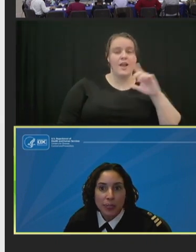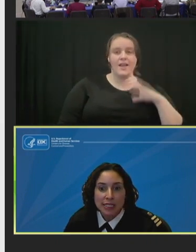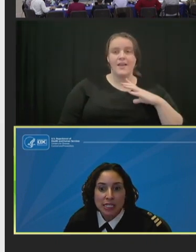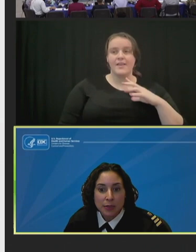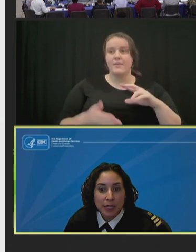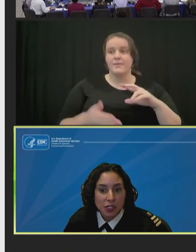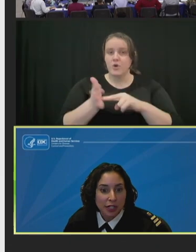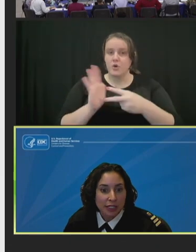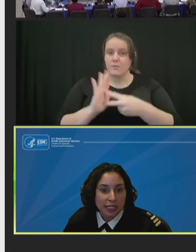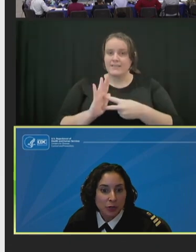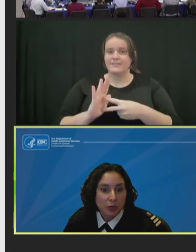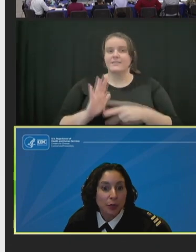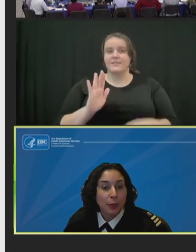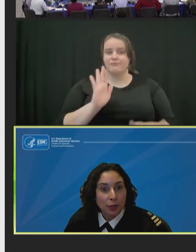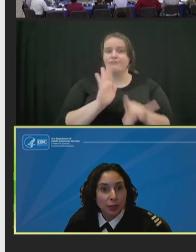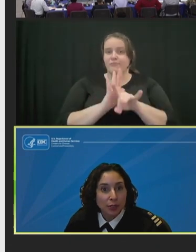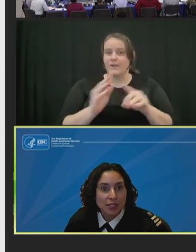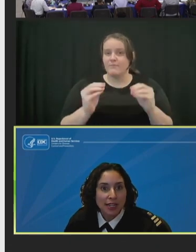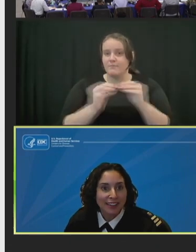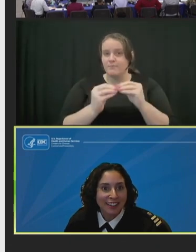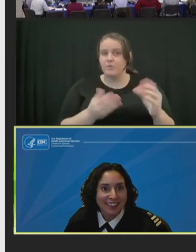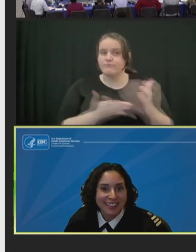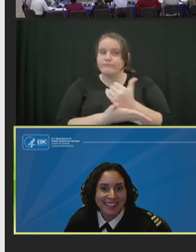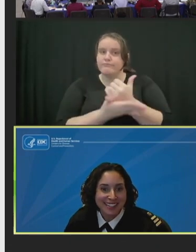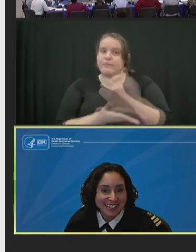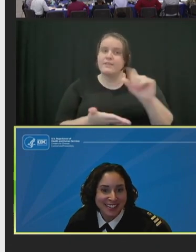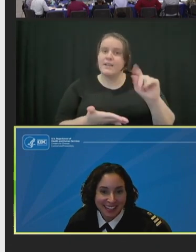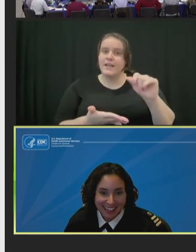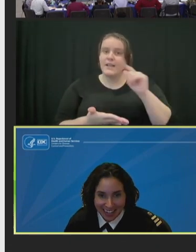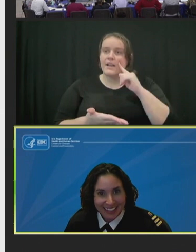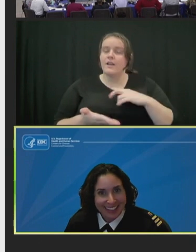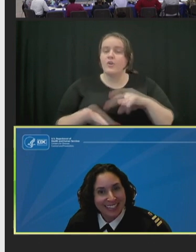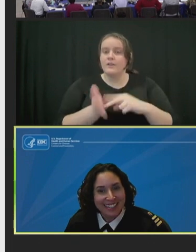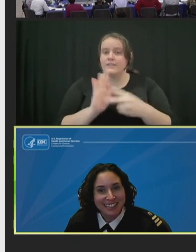anticipate sharing these with our partners and audience such as that -- that's here